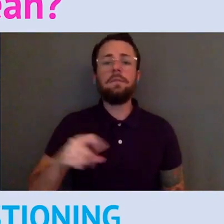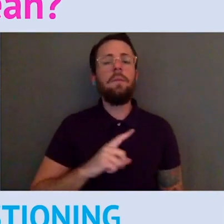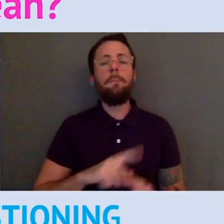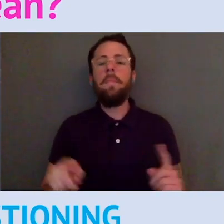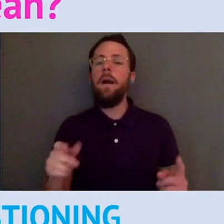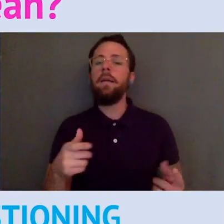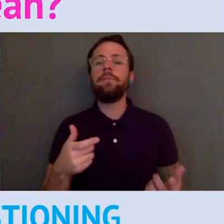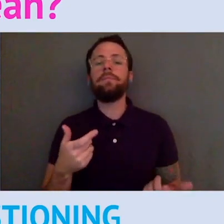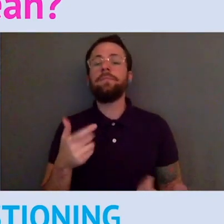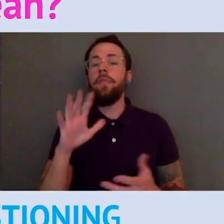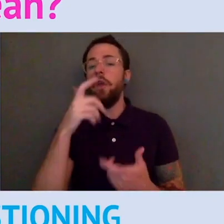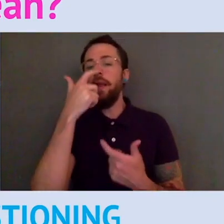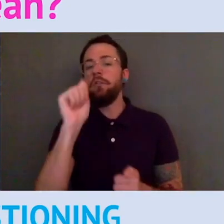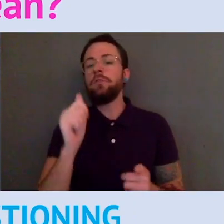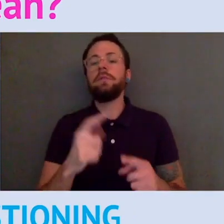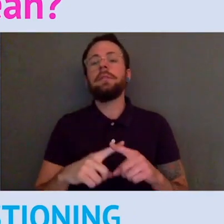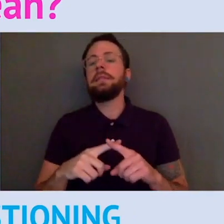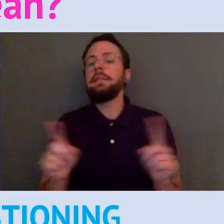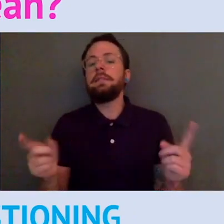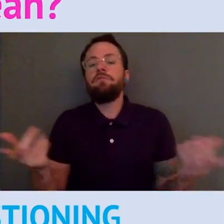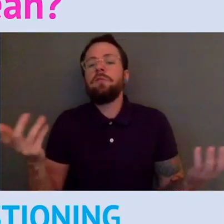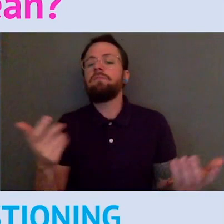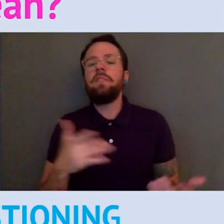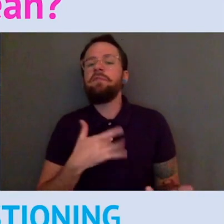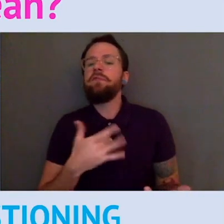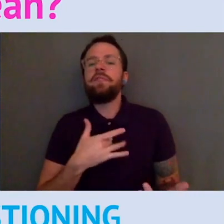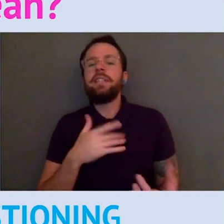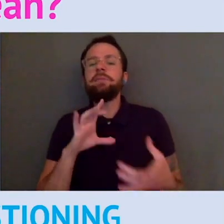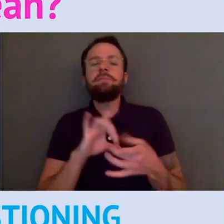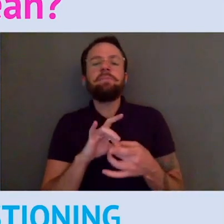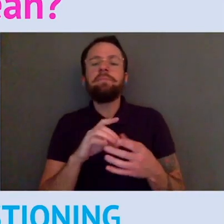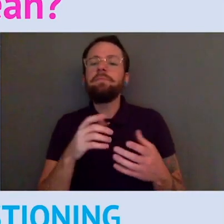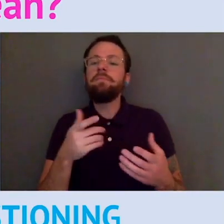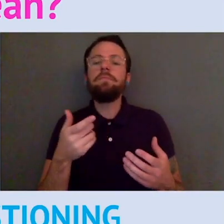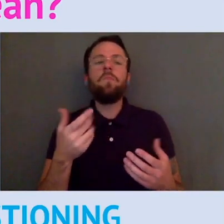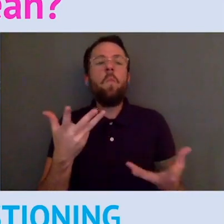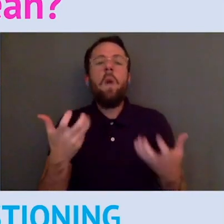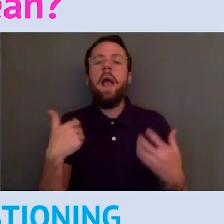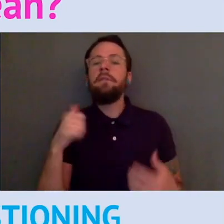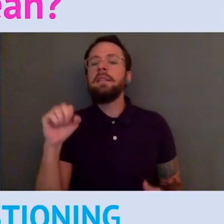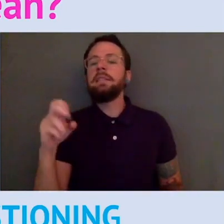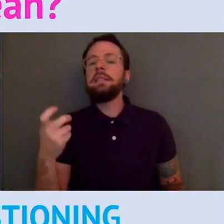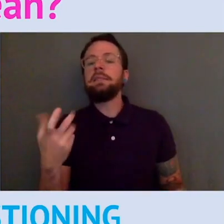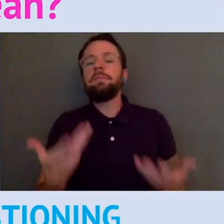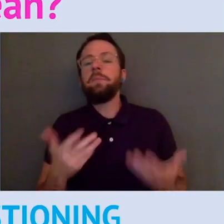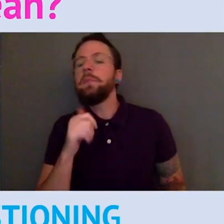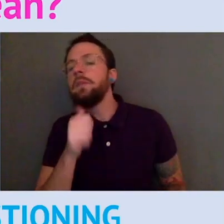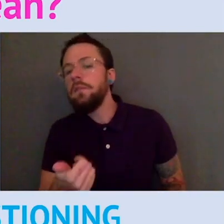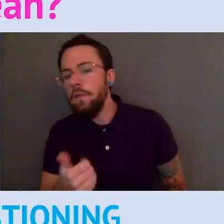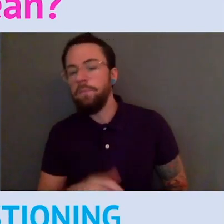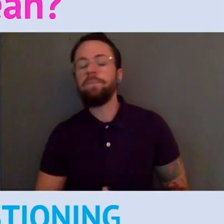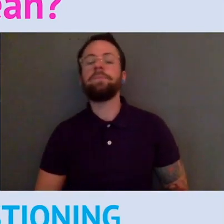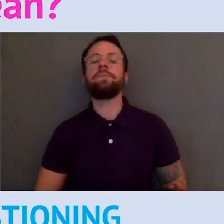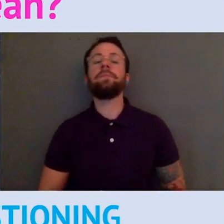. A person who might not have sexual needs that are difficult or they might be interested